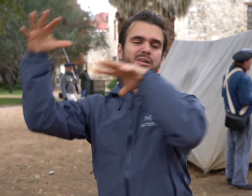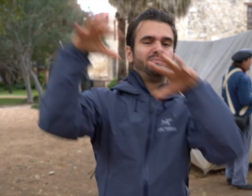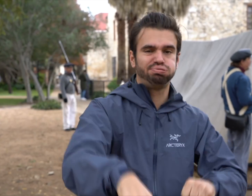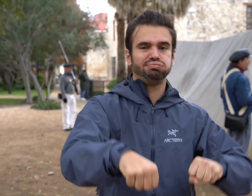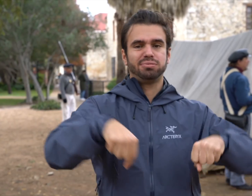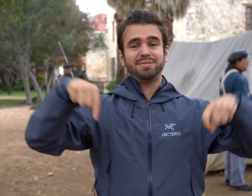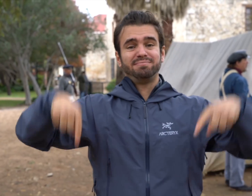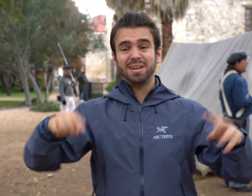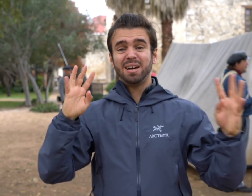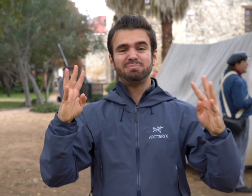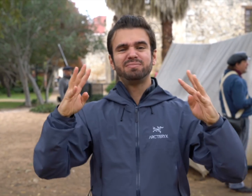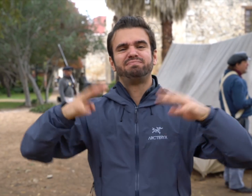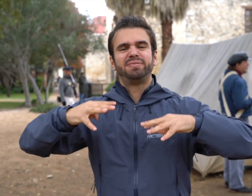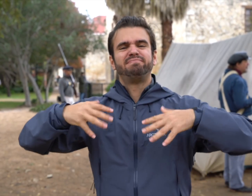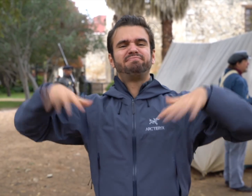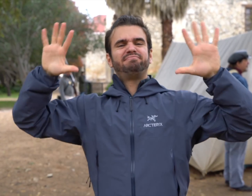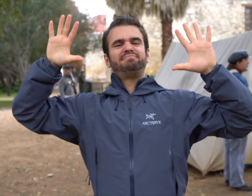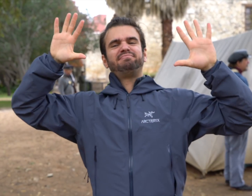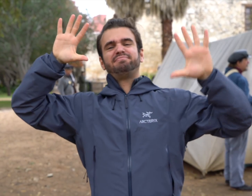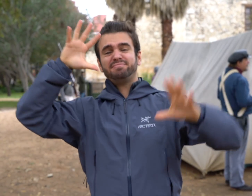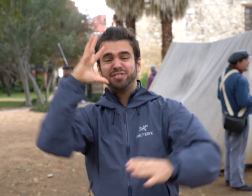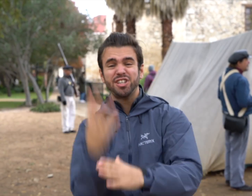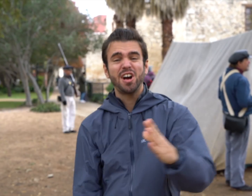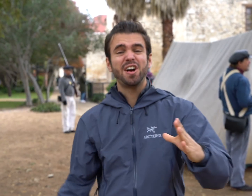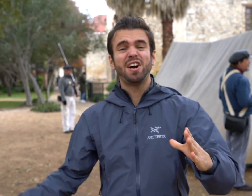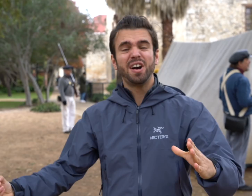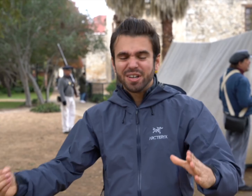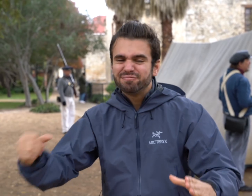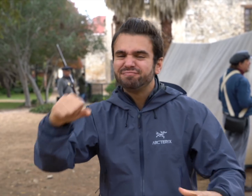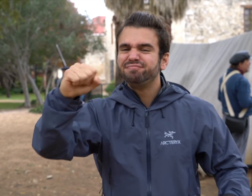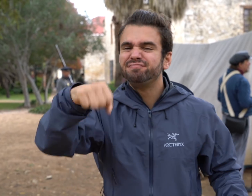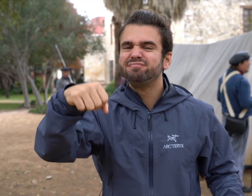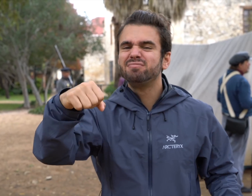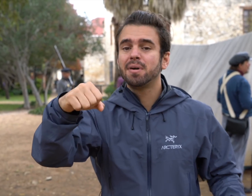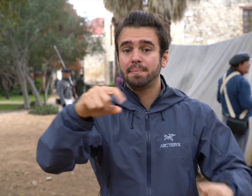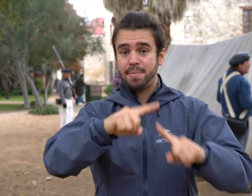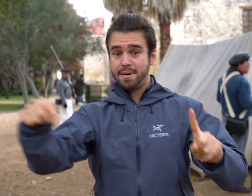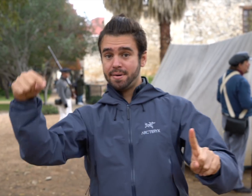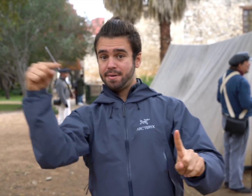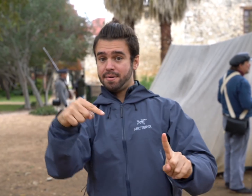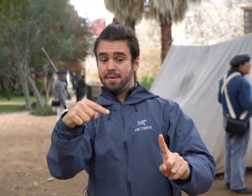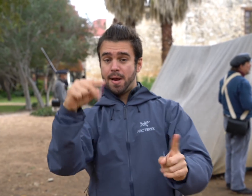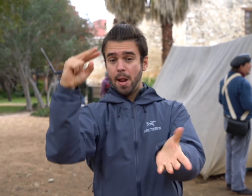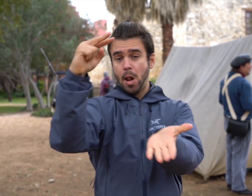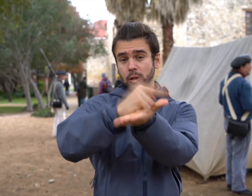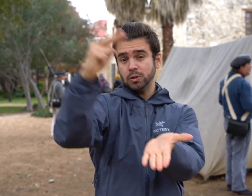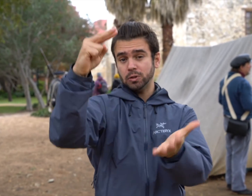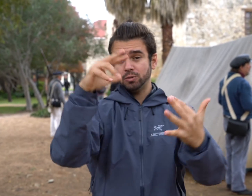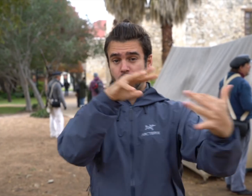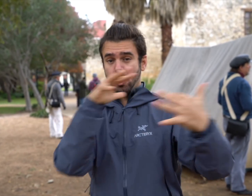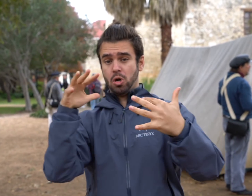In the Alamo, they were defeated by Mexico. Yes, they lost the battle. But they inspired many people out there.